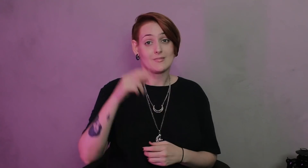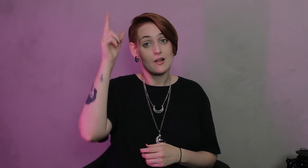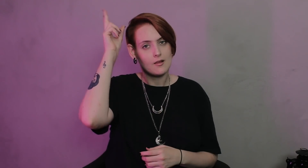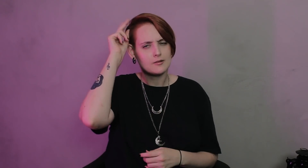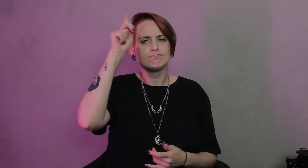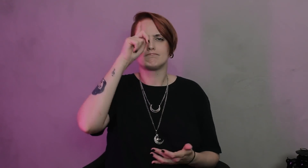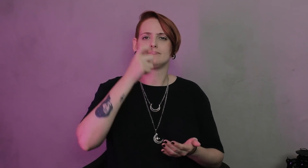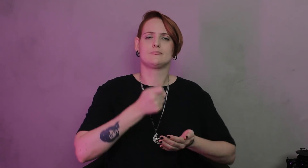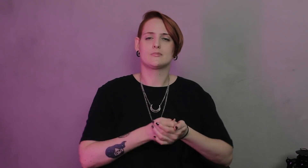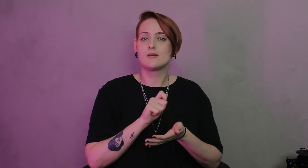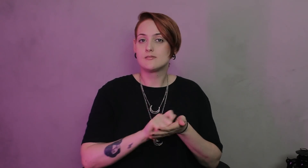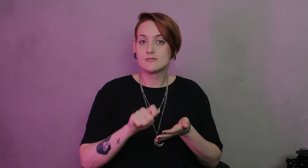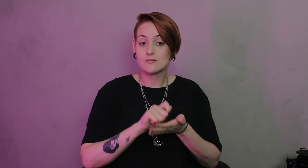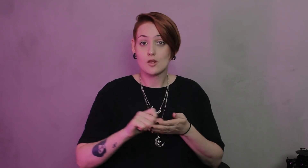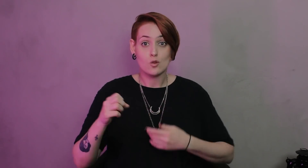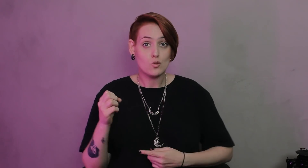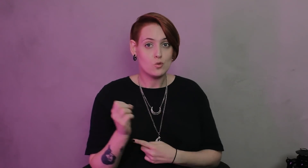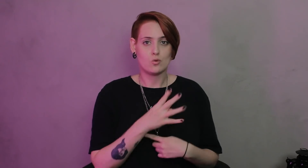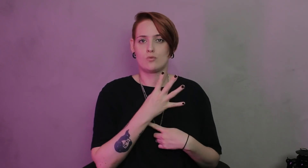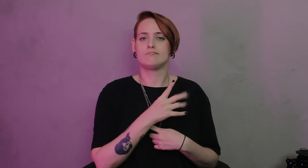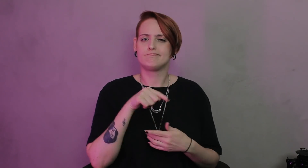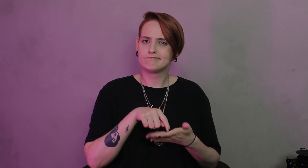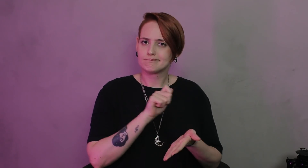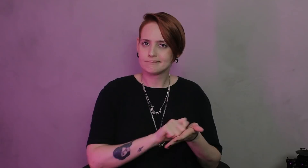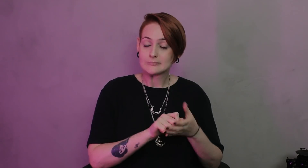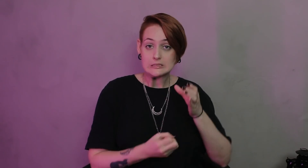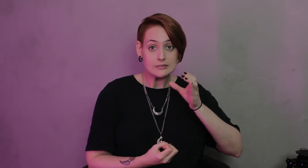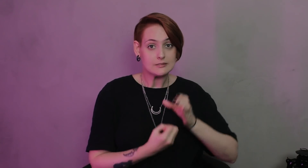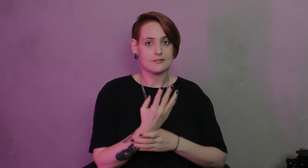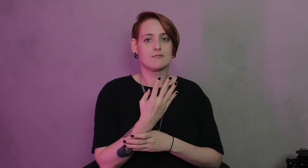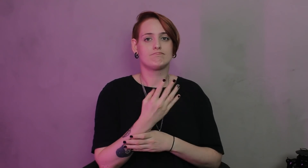Anne decides to rewrite her diary, thus creating